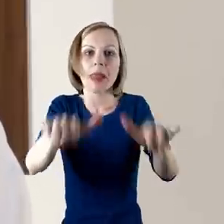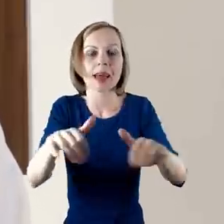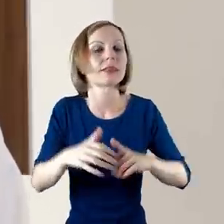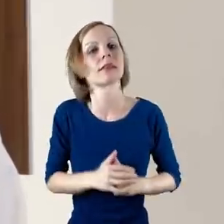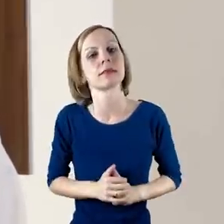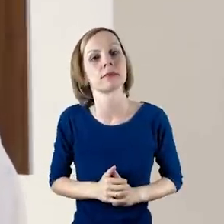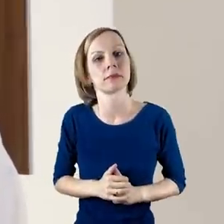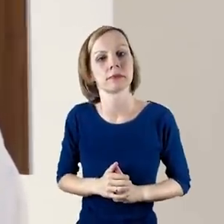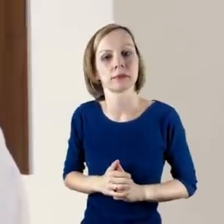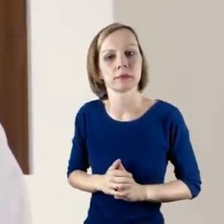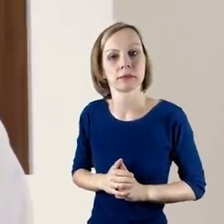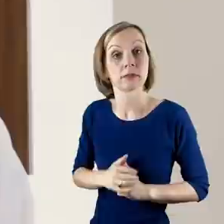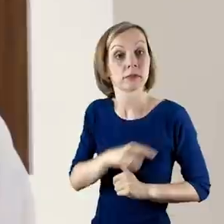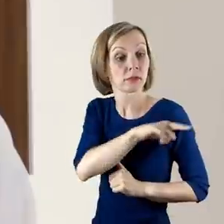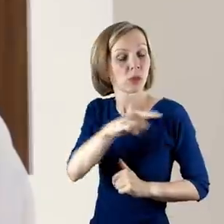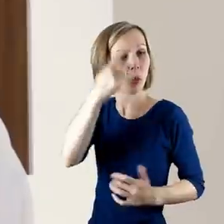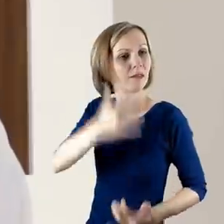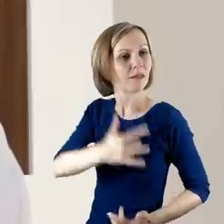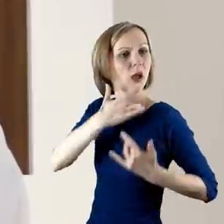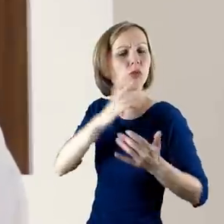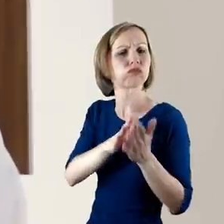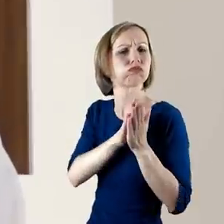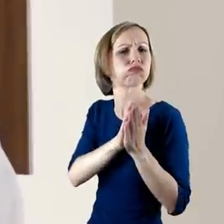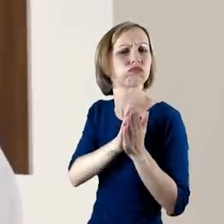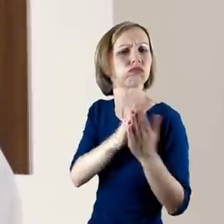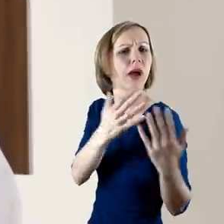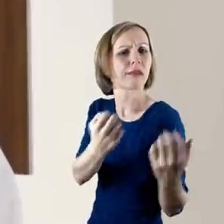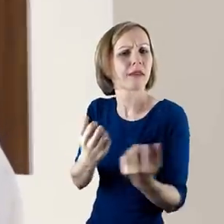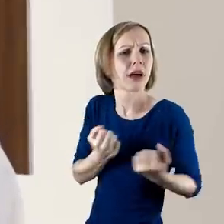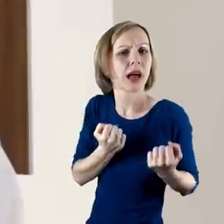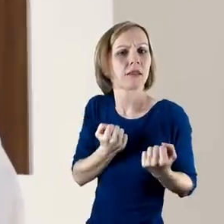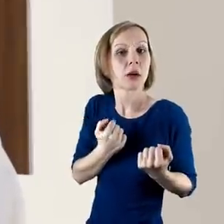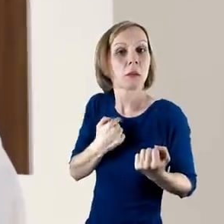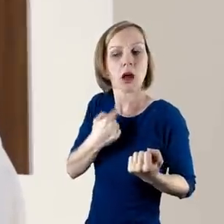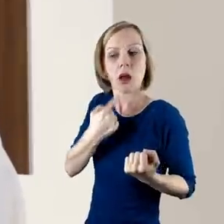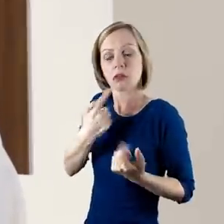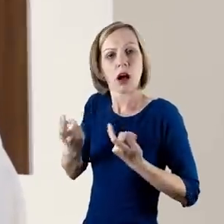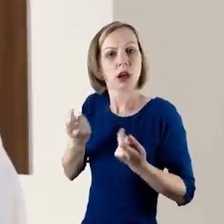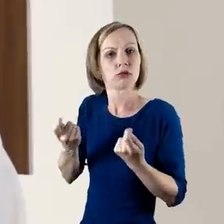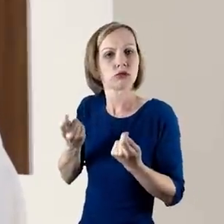and do not bridle their tongues but deceive their hearts, their religion is worthless.